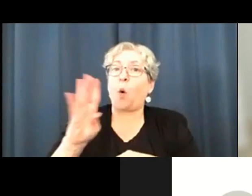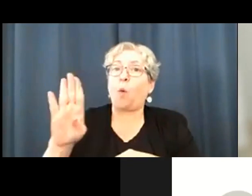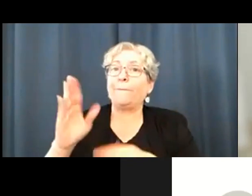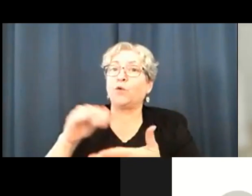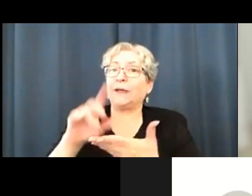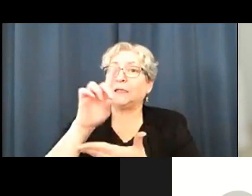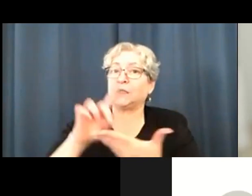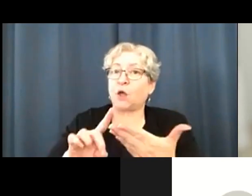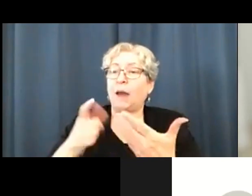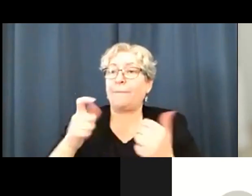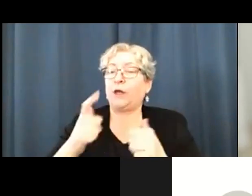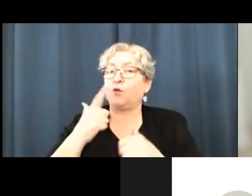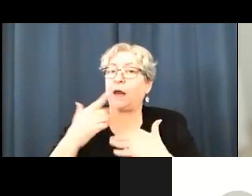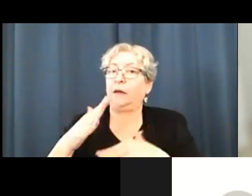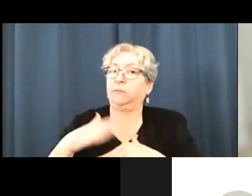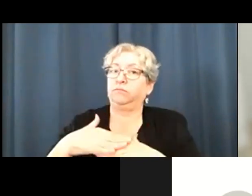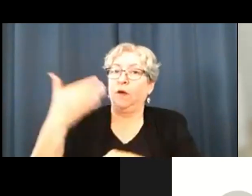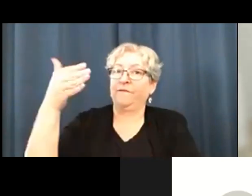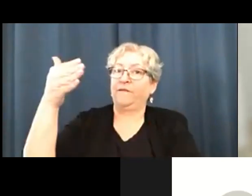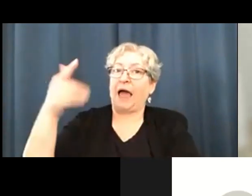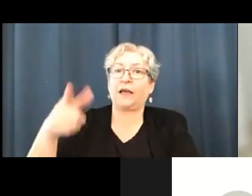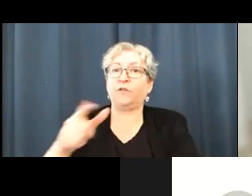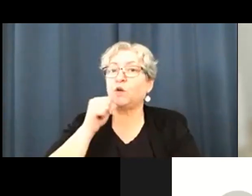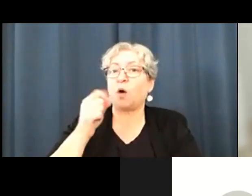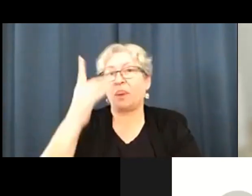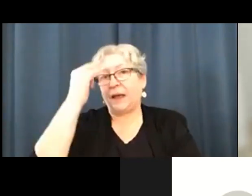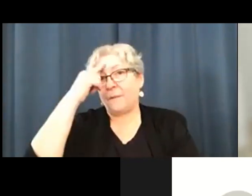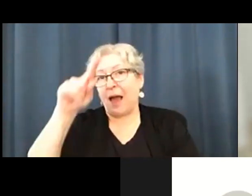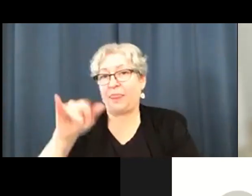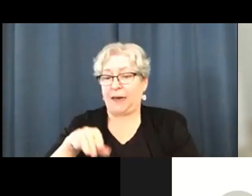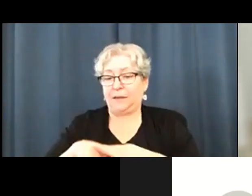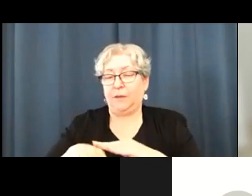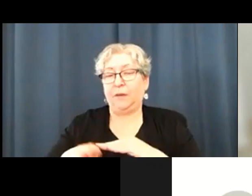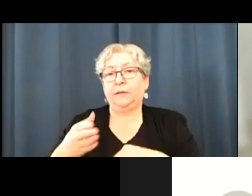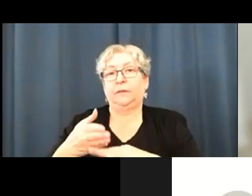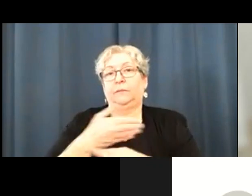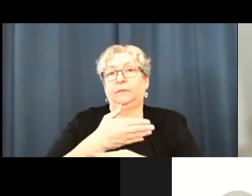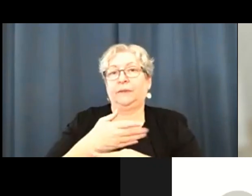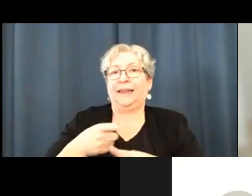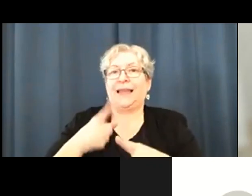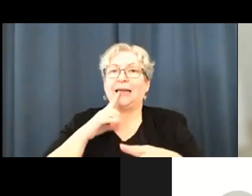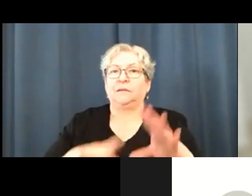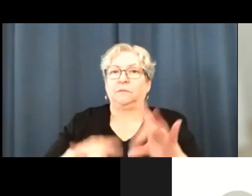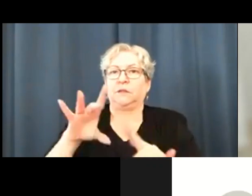a big red flag is if you don't specifically consider accessibility as part of the discovery conversation. That should let you know